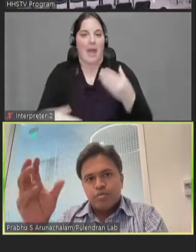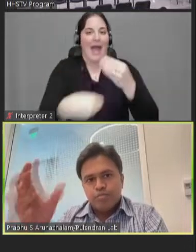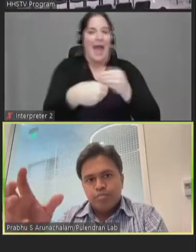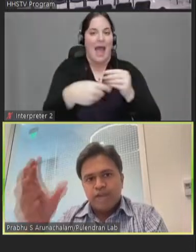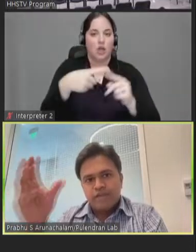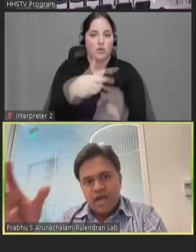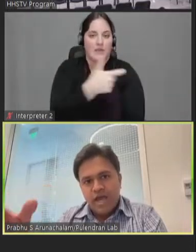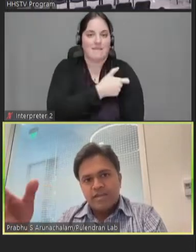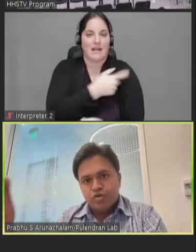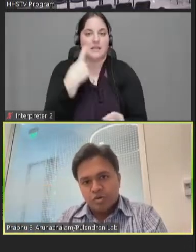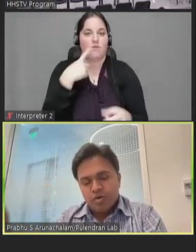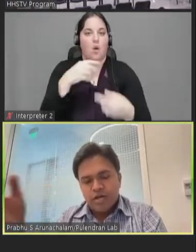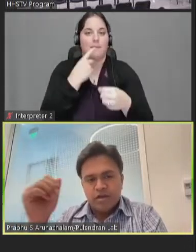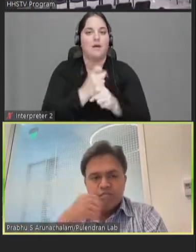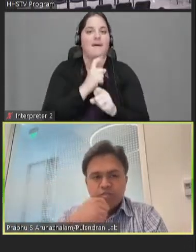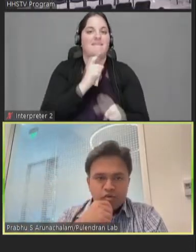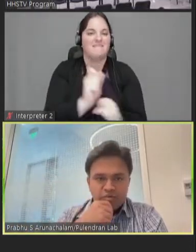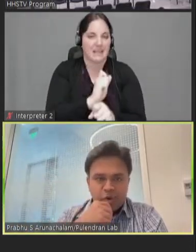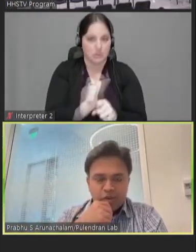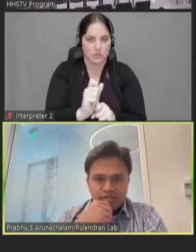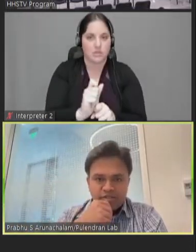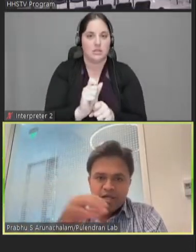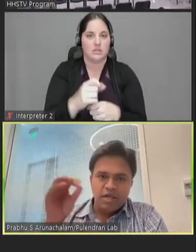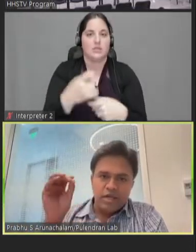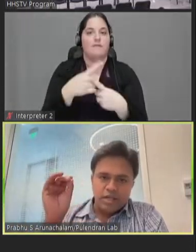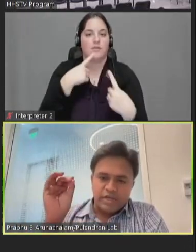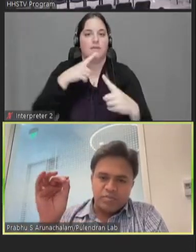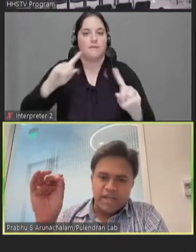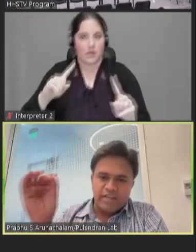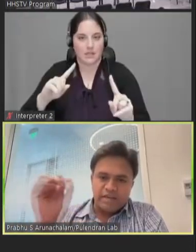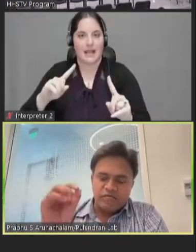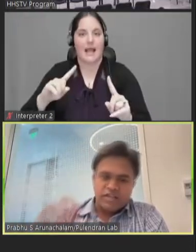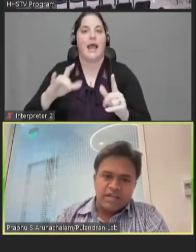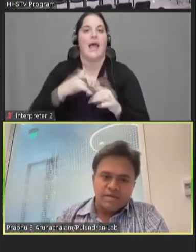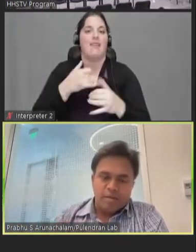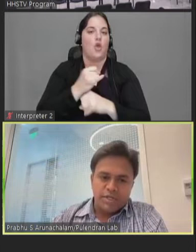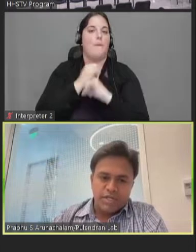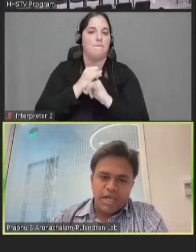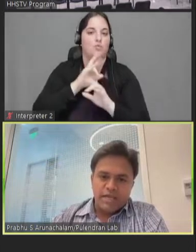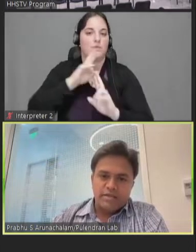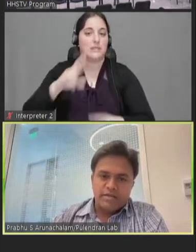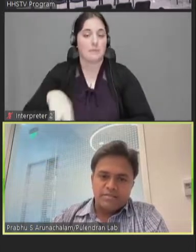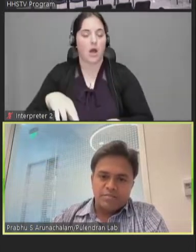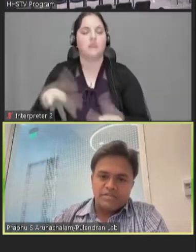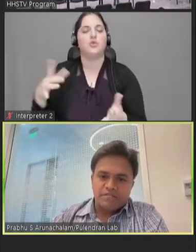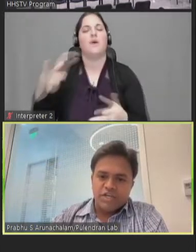breadth, and durability of immune responses. To explain that with an example, here's a piece of